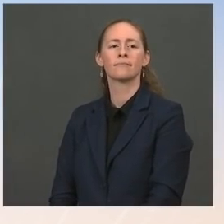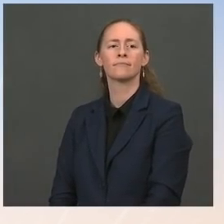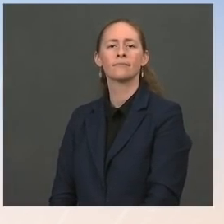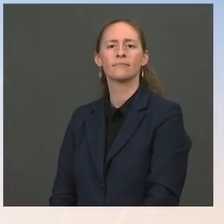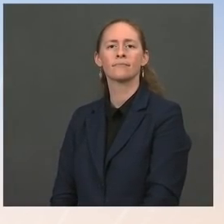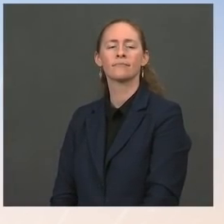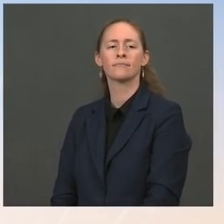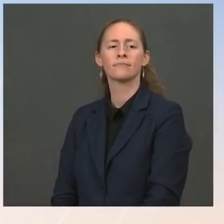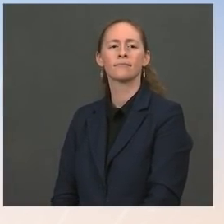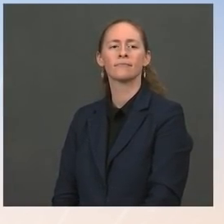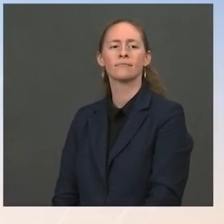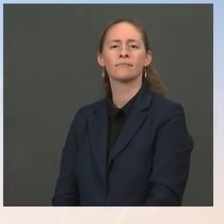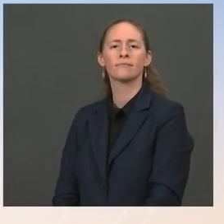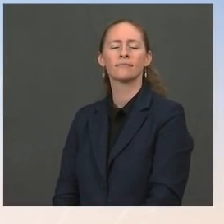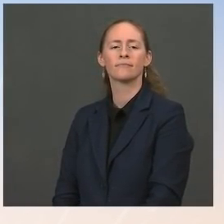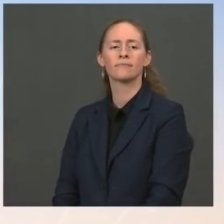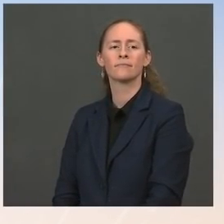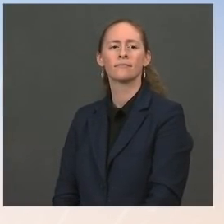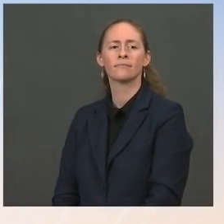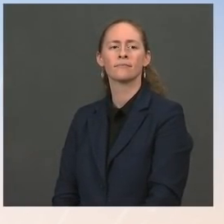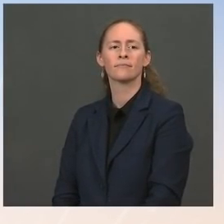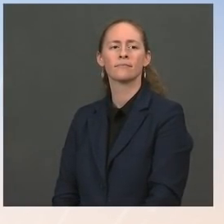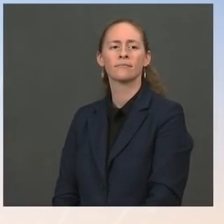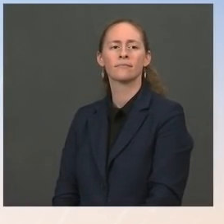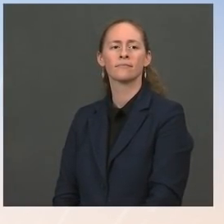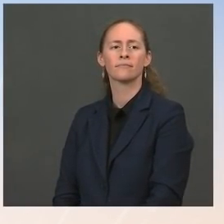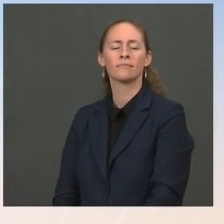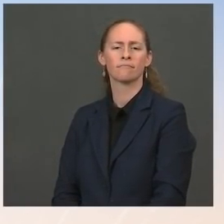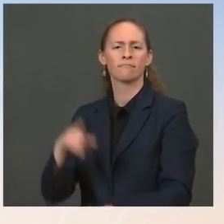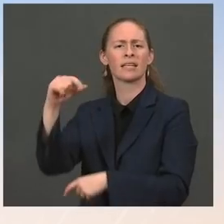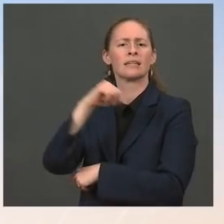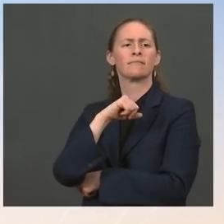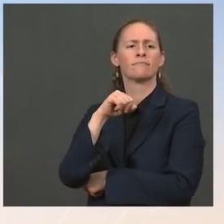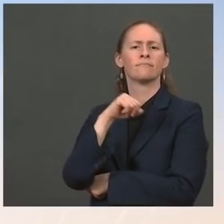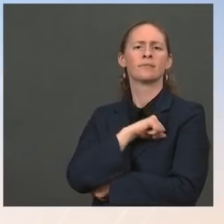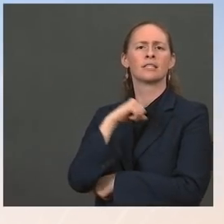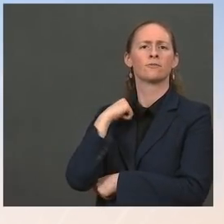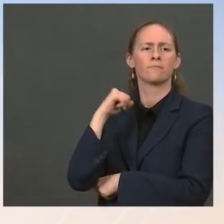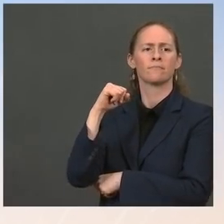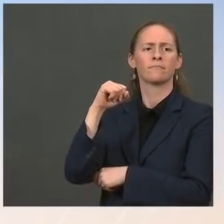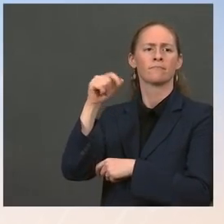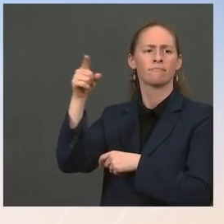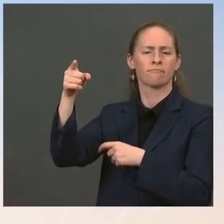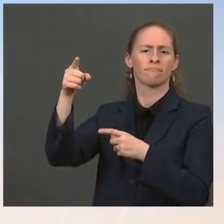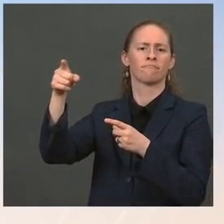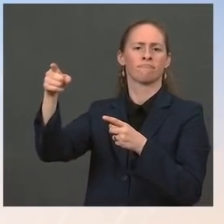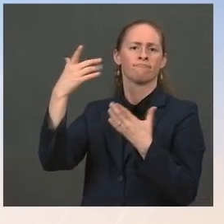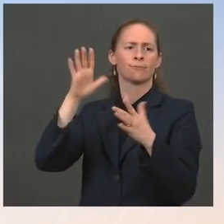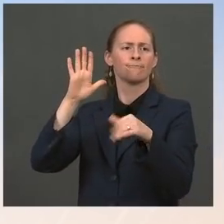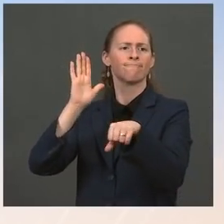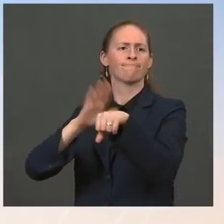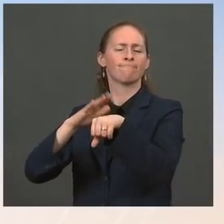on Monday, and Secretary Blinken today -- essentially have issued warnings to China urging China